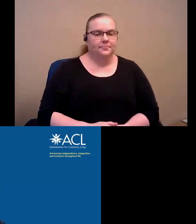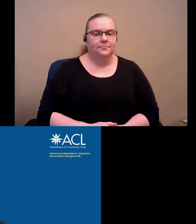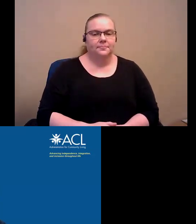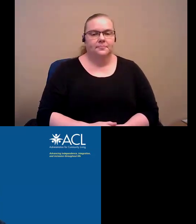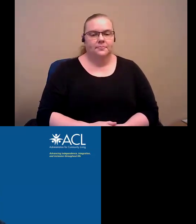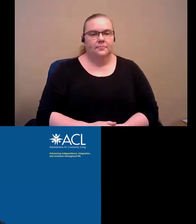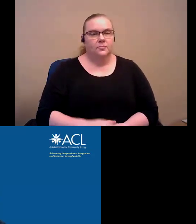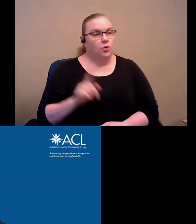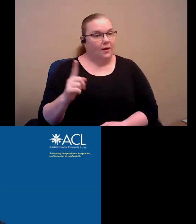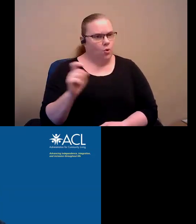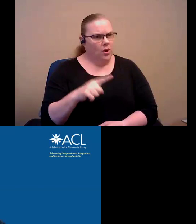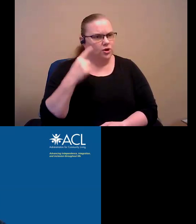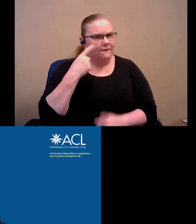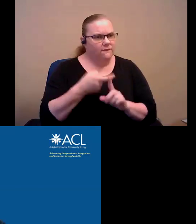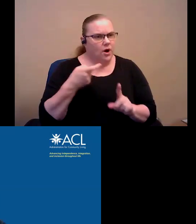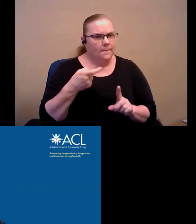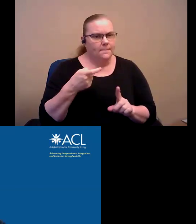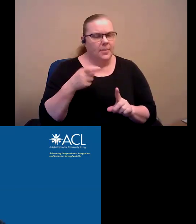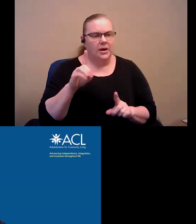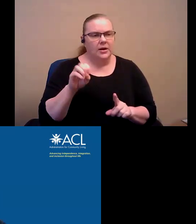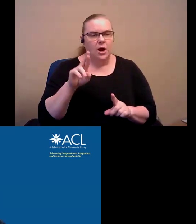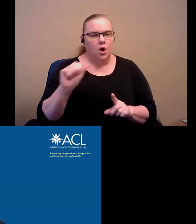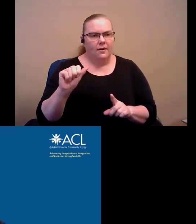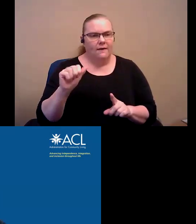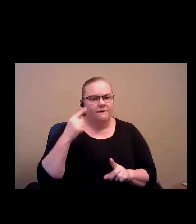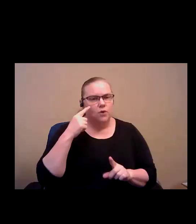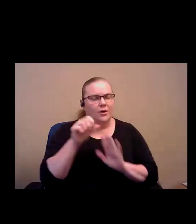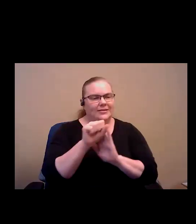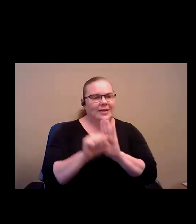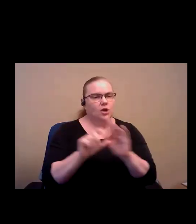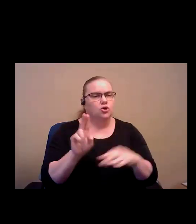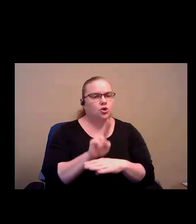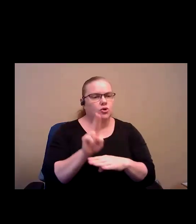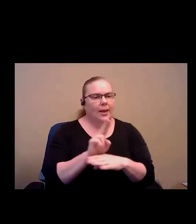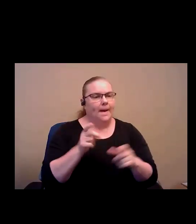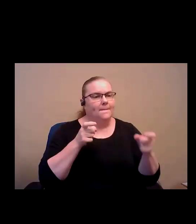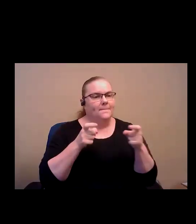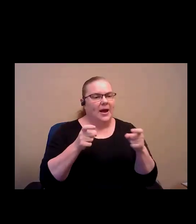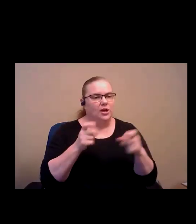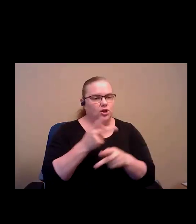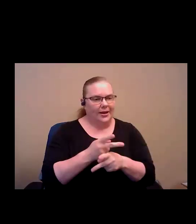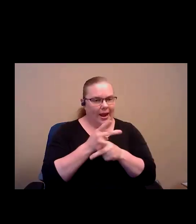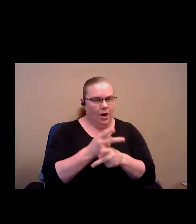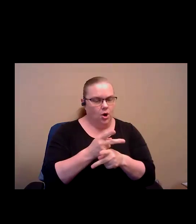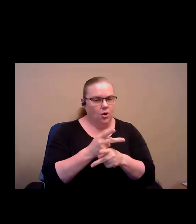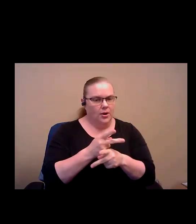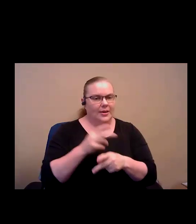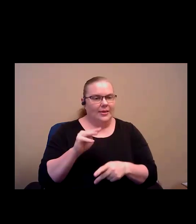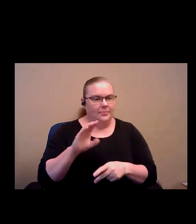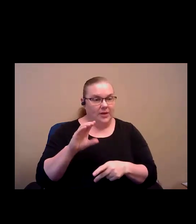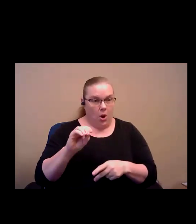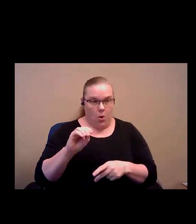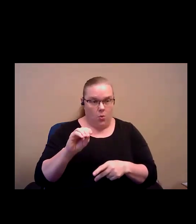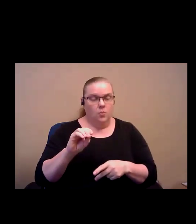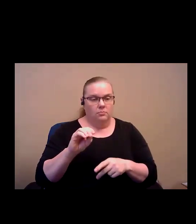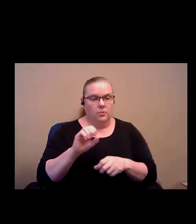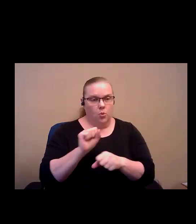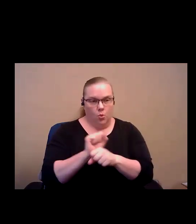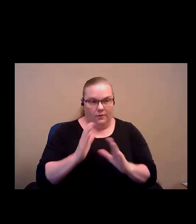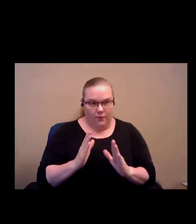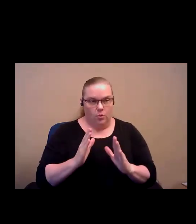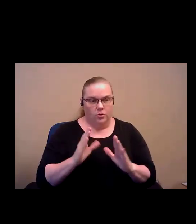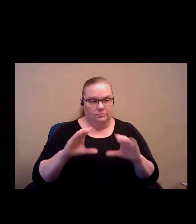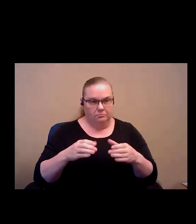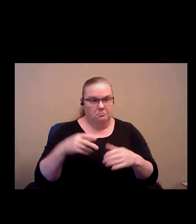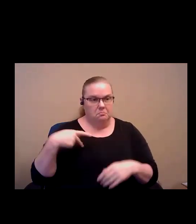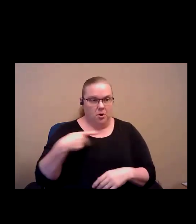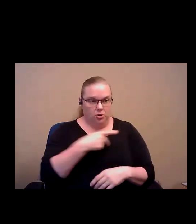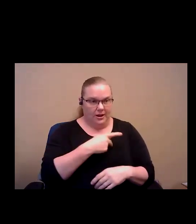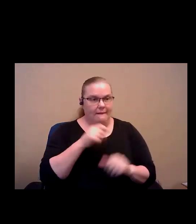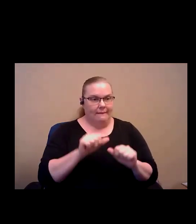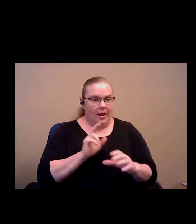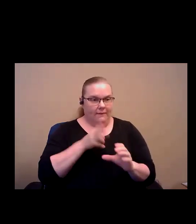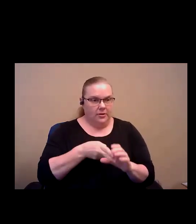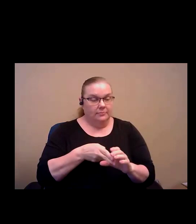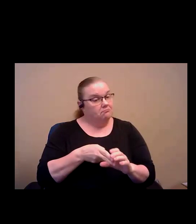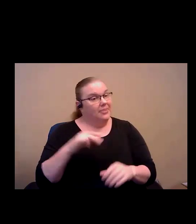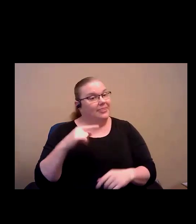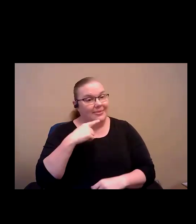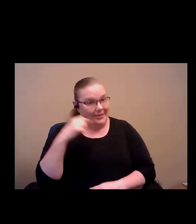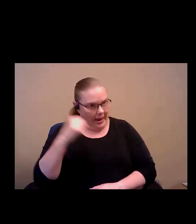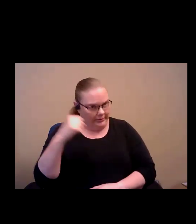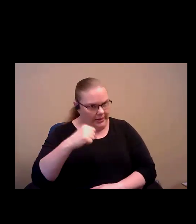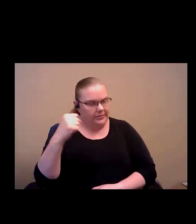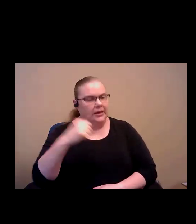I have a question from Dora for states utilizing managed care. Can MC workforce personnel participate in those teams receiving the TA? That is, an absolutely yes, yes, yes, yes, they can.